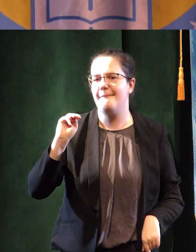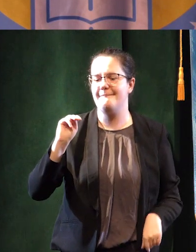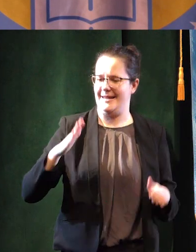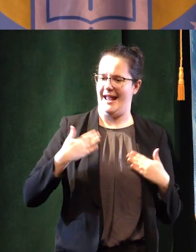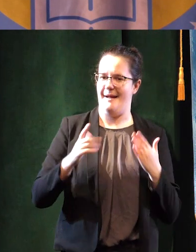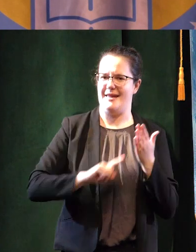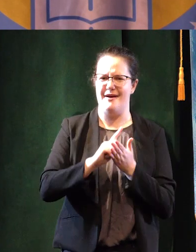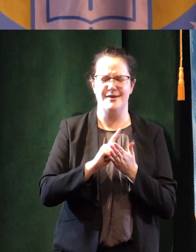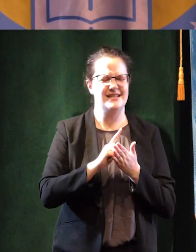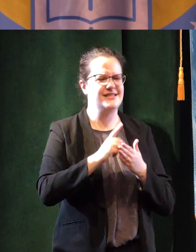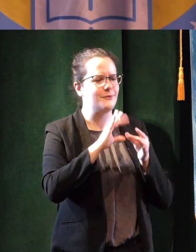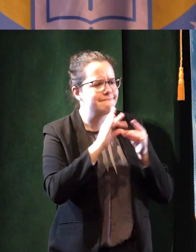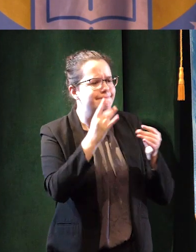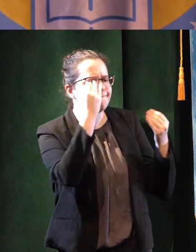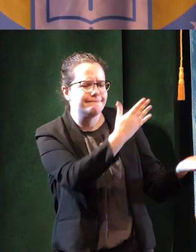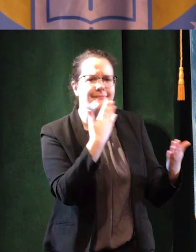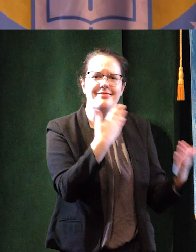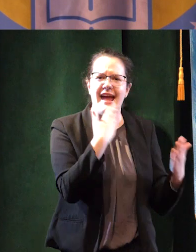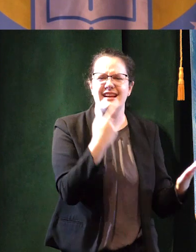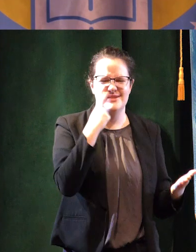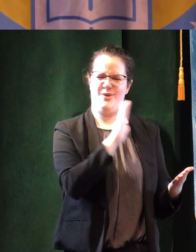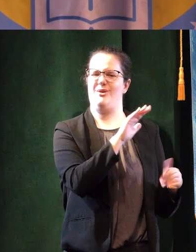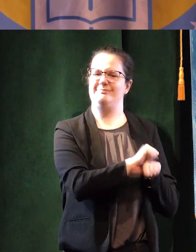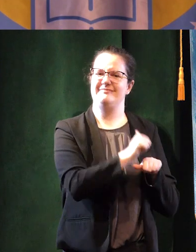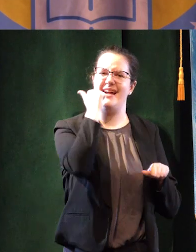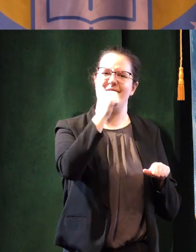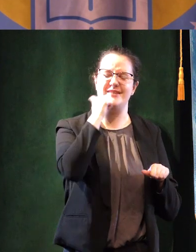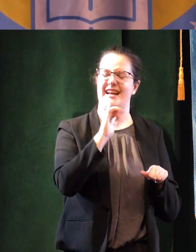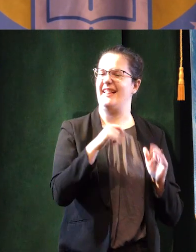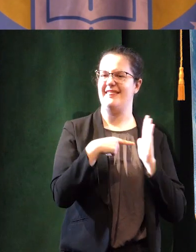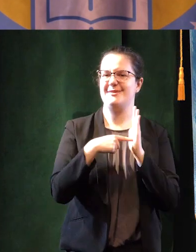messages of thanks for everything they do every day that demonstrates how they